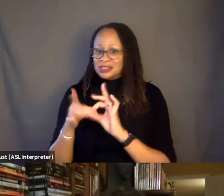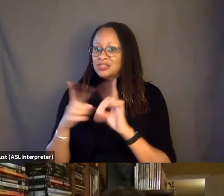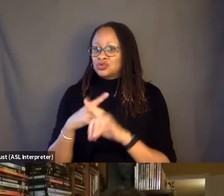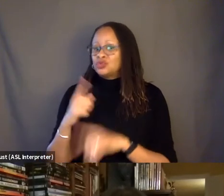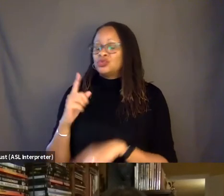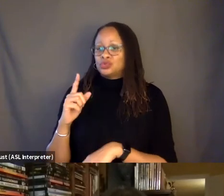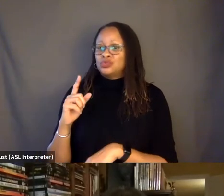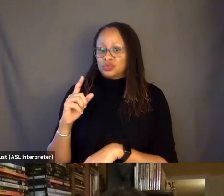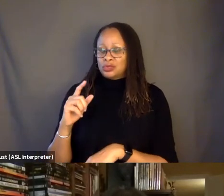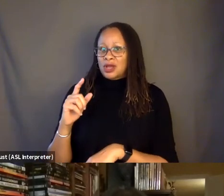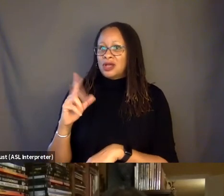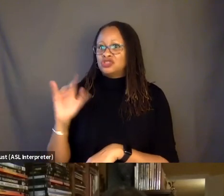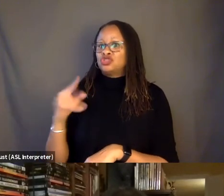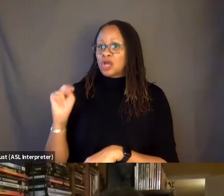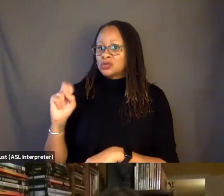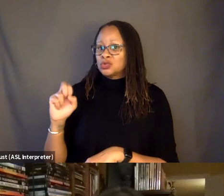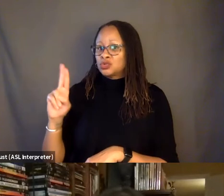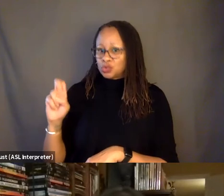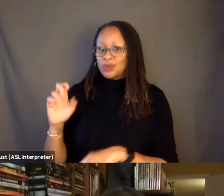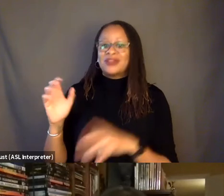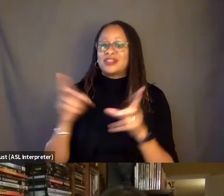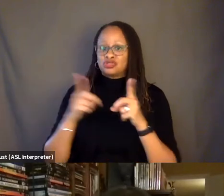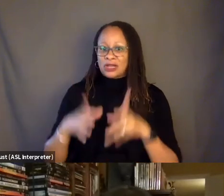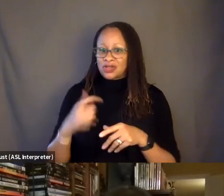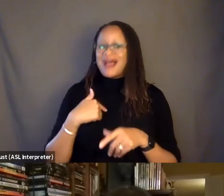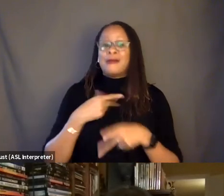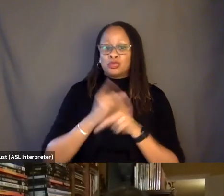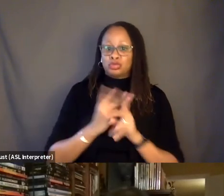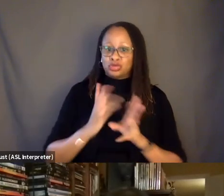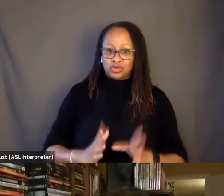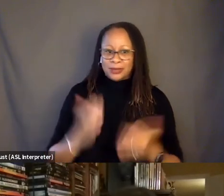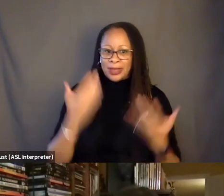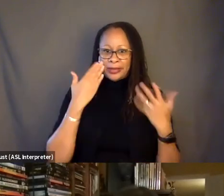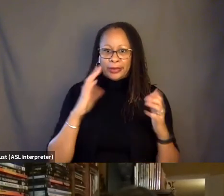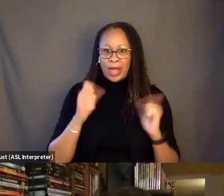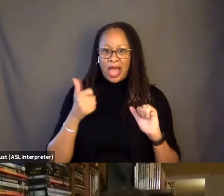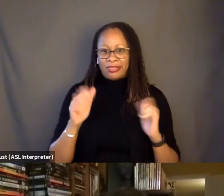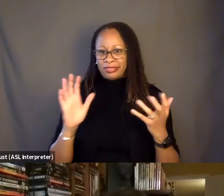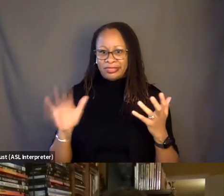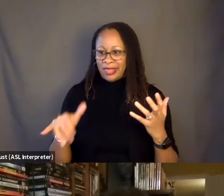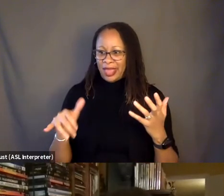So I'm producing, you know how that happens when they attach. So they attached me as producer.